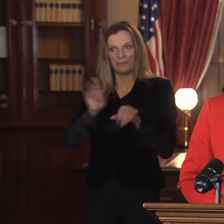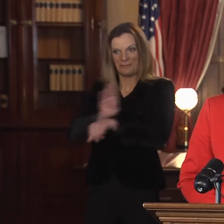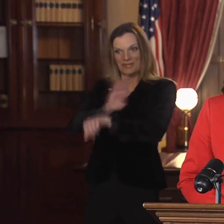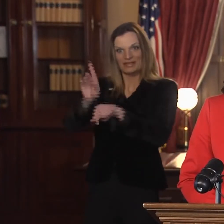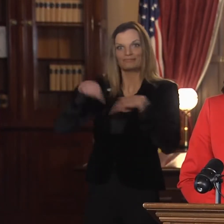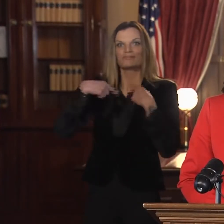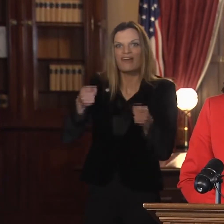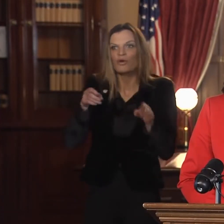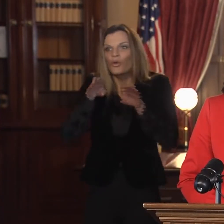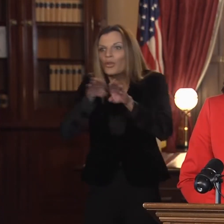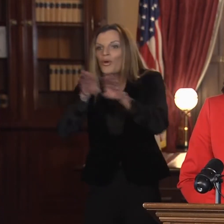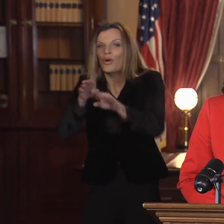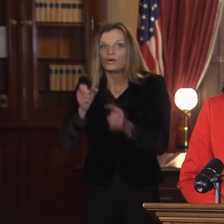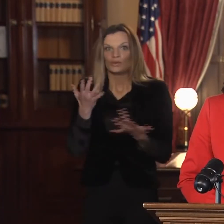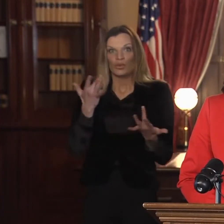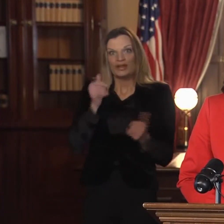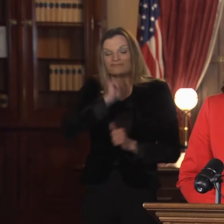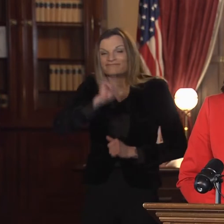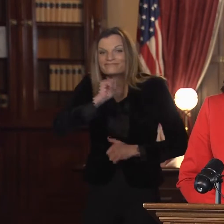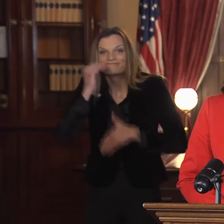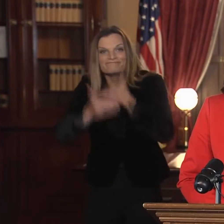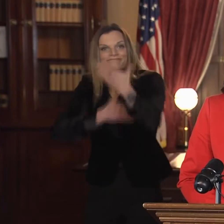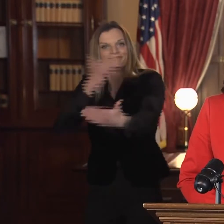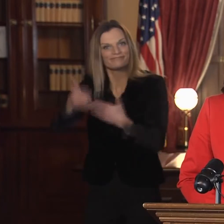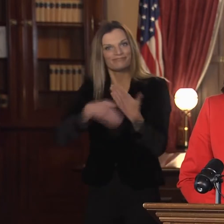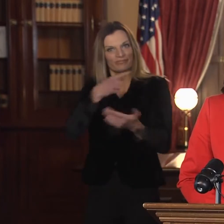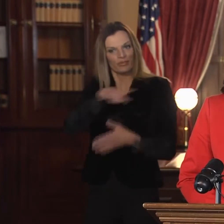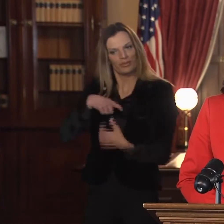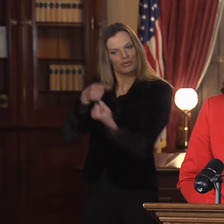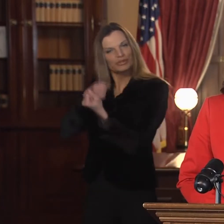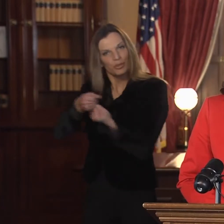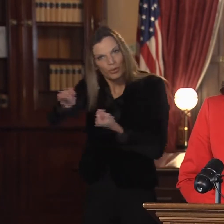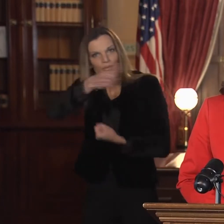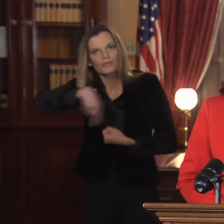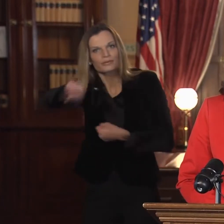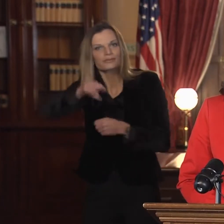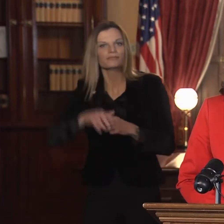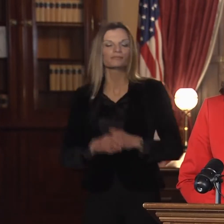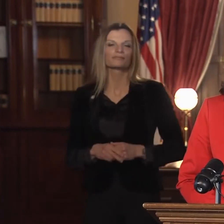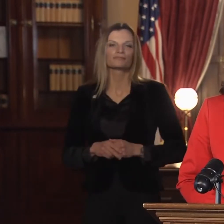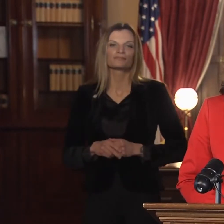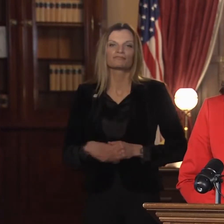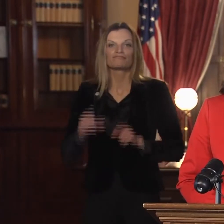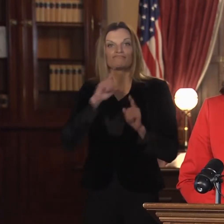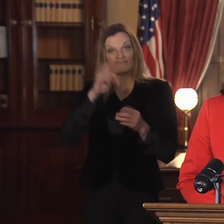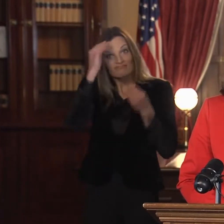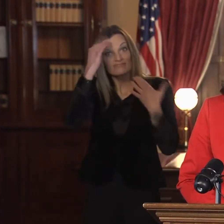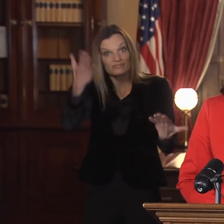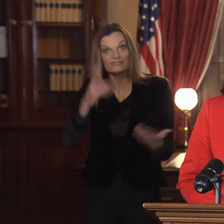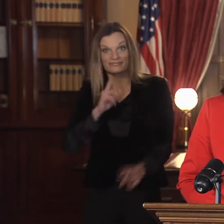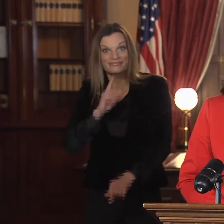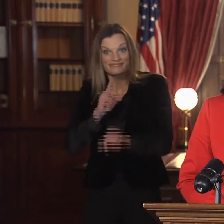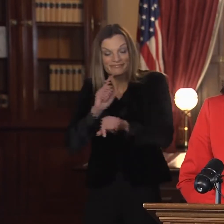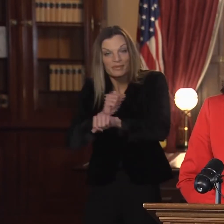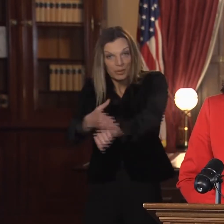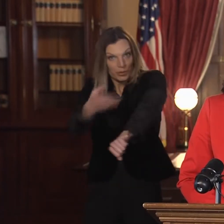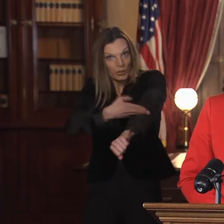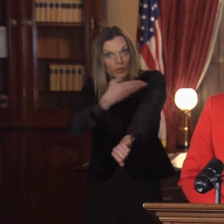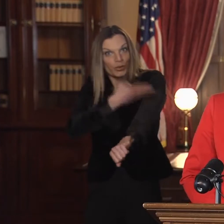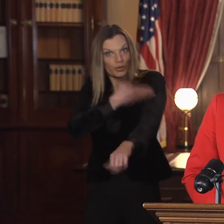OUR SMALL BUSINESSES WHO WANT TO STAY OPEN AND SO WE CAN OF COURSE SLOW THE SPREAD OF COVID-19.